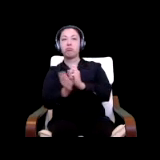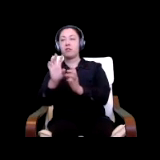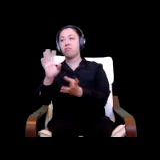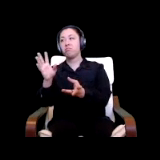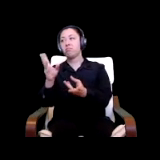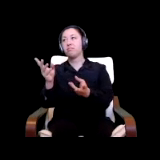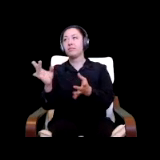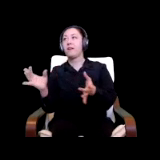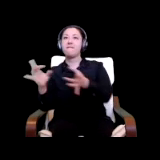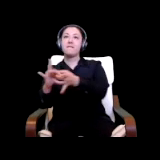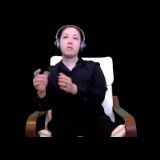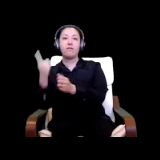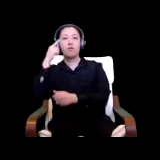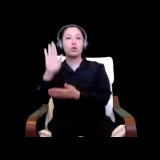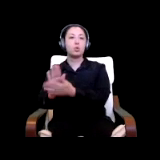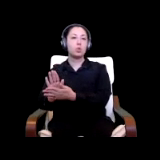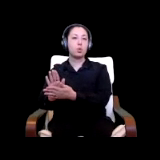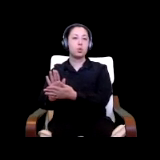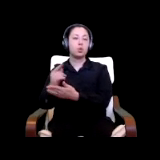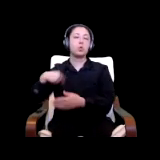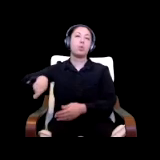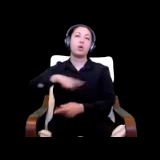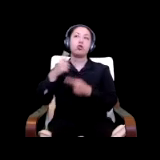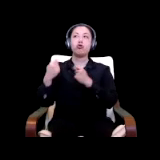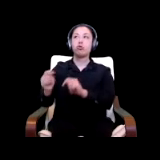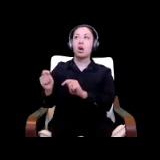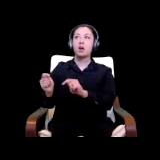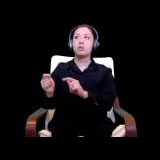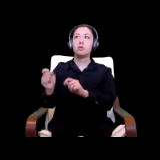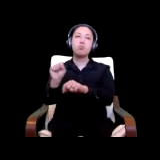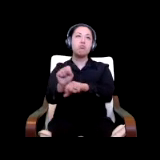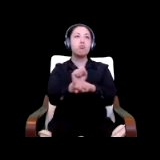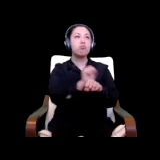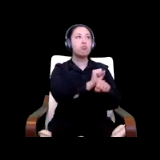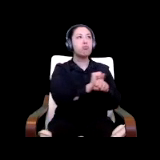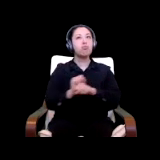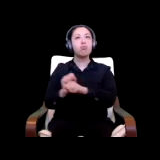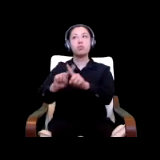with as many people as possible to make it into something that was reflecting the needs